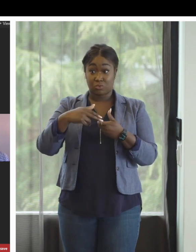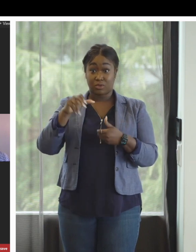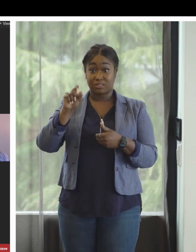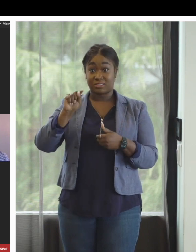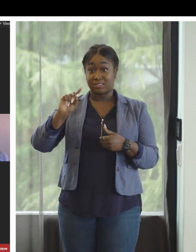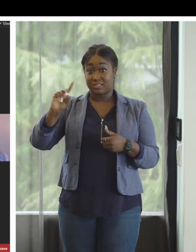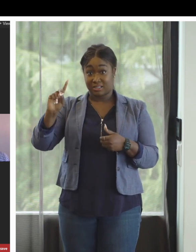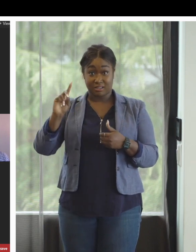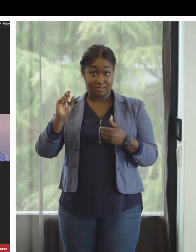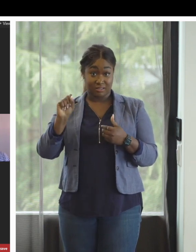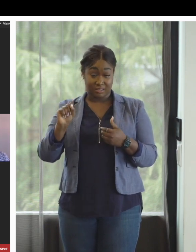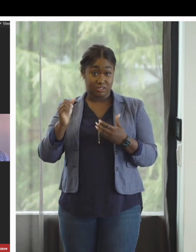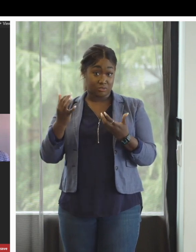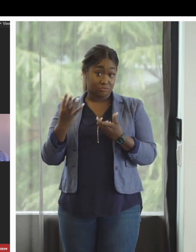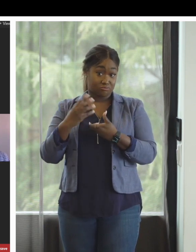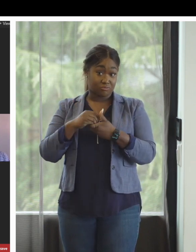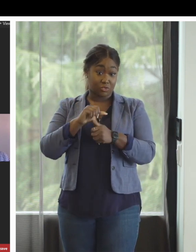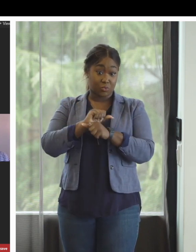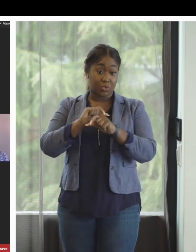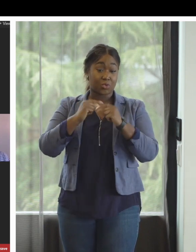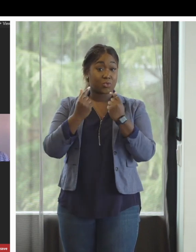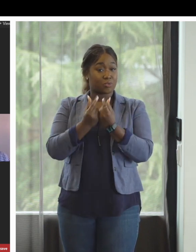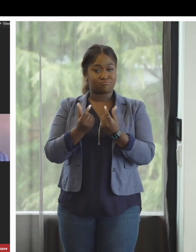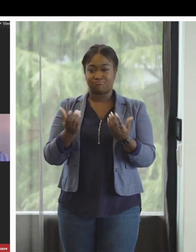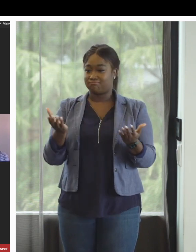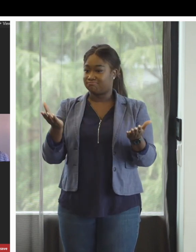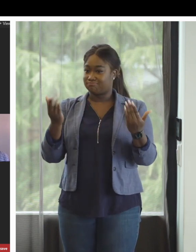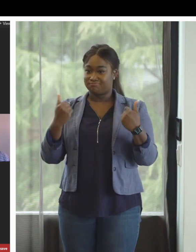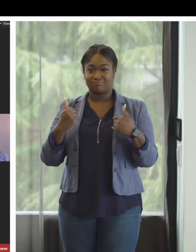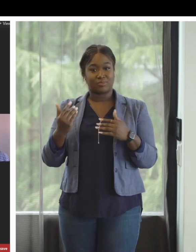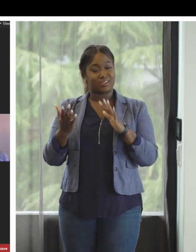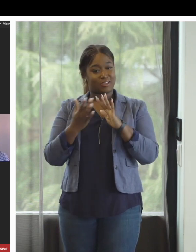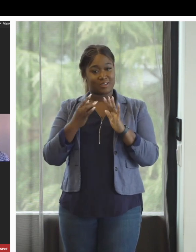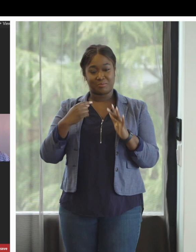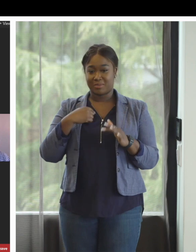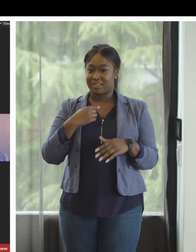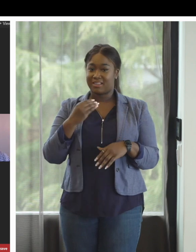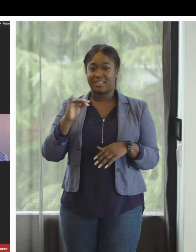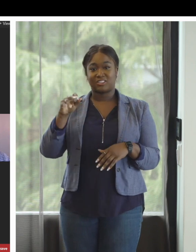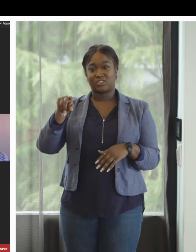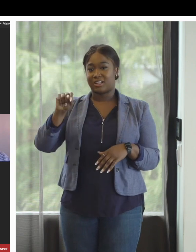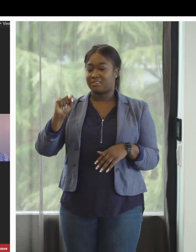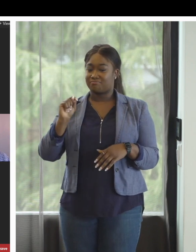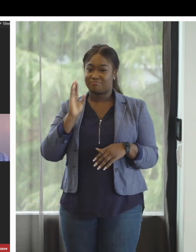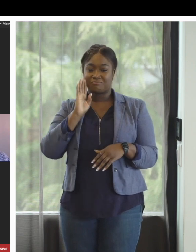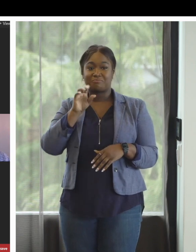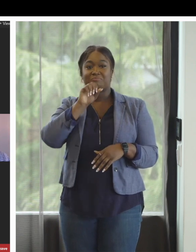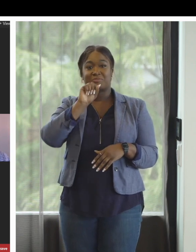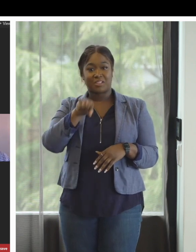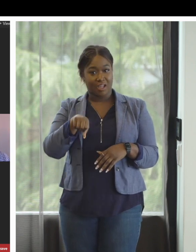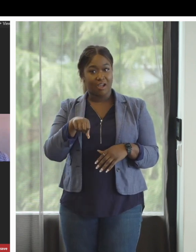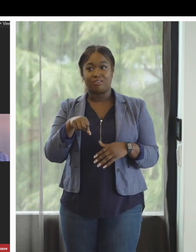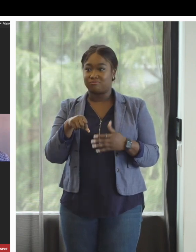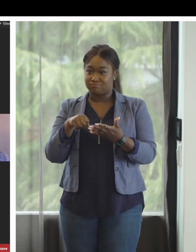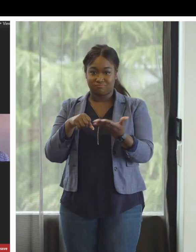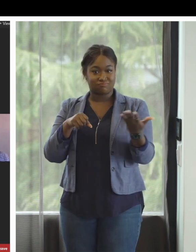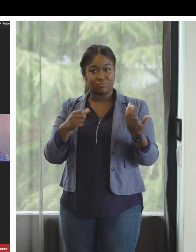working group, please feel free to reach out to me and Janet an we would love to we are always looking for new